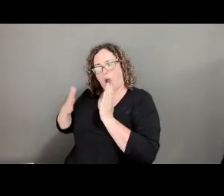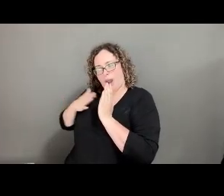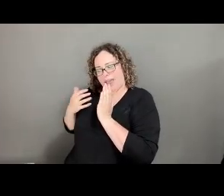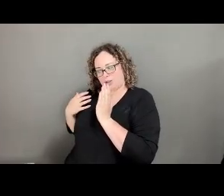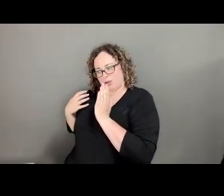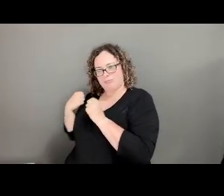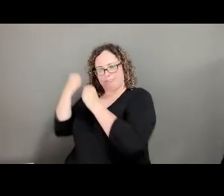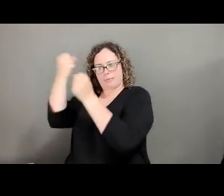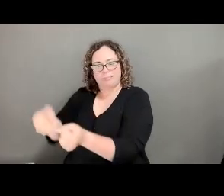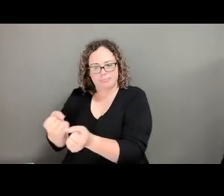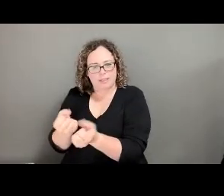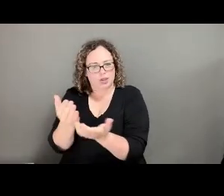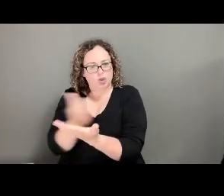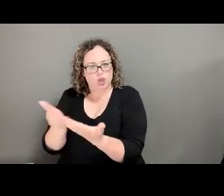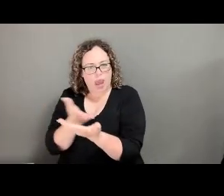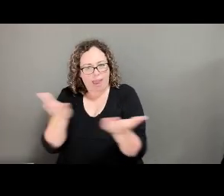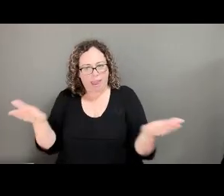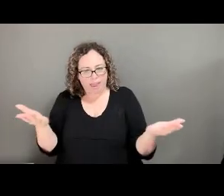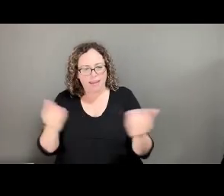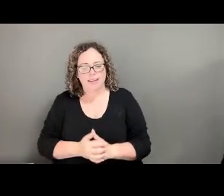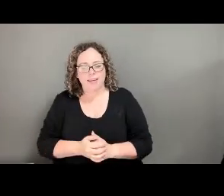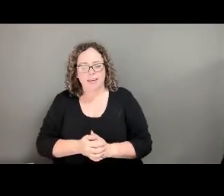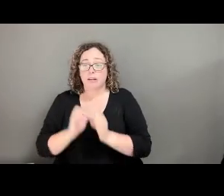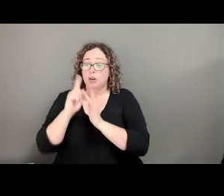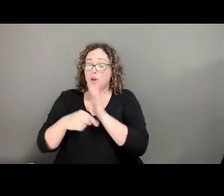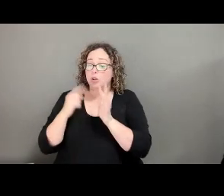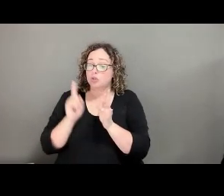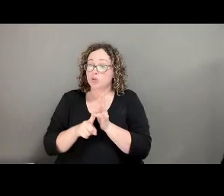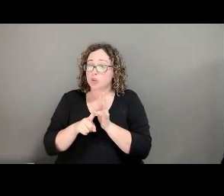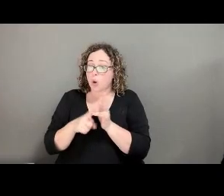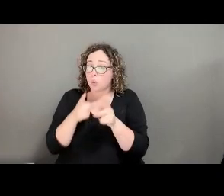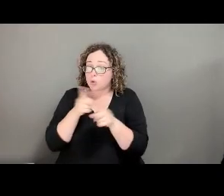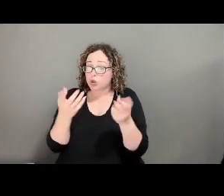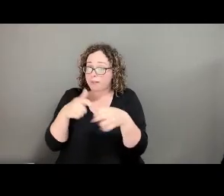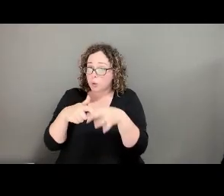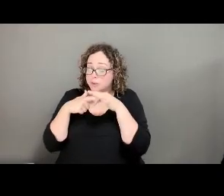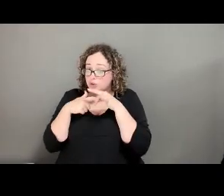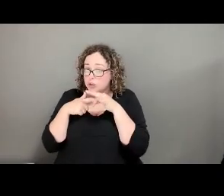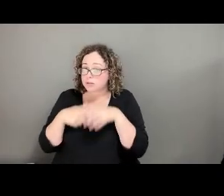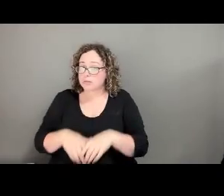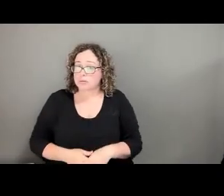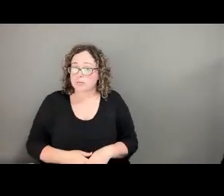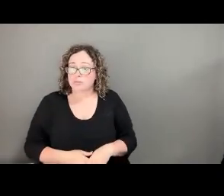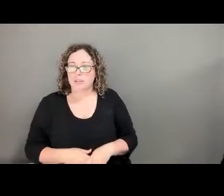Joh did you have a question? That was the three minute warning.